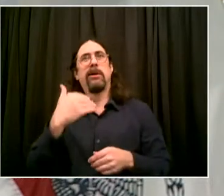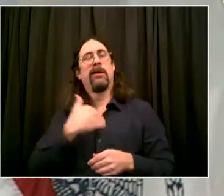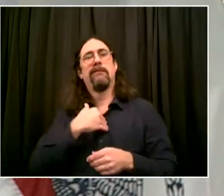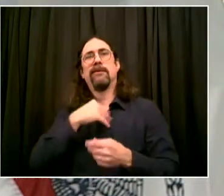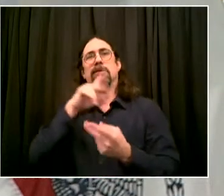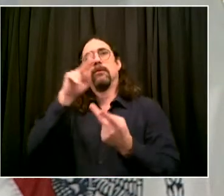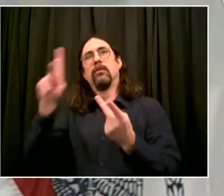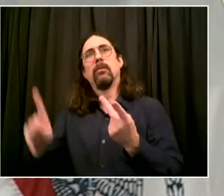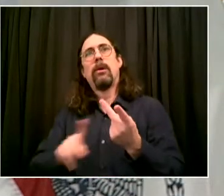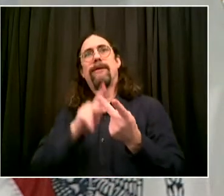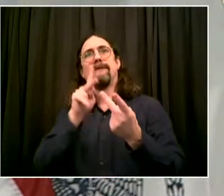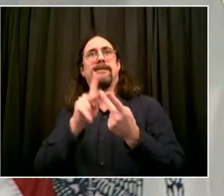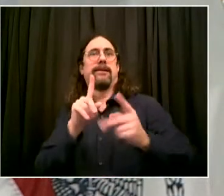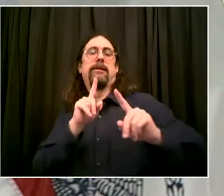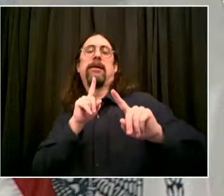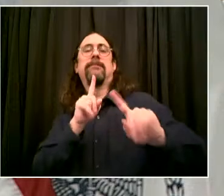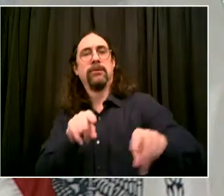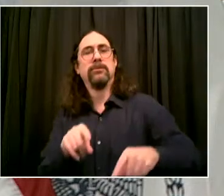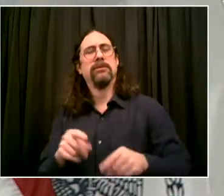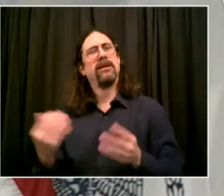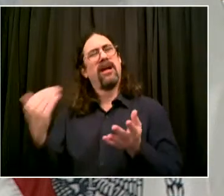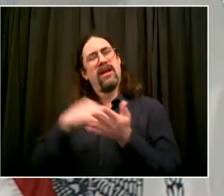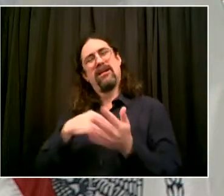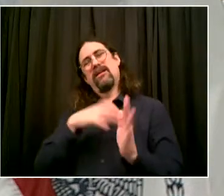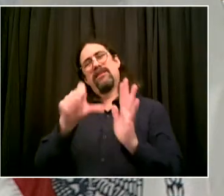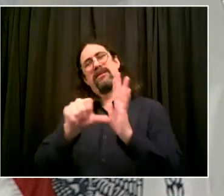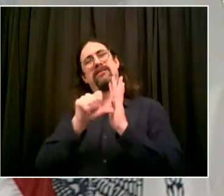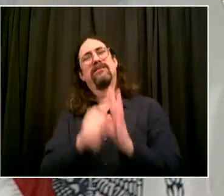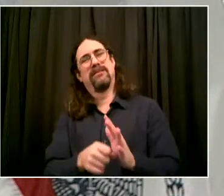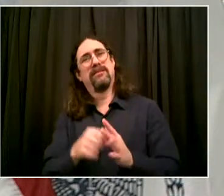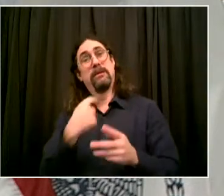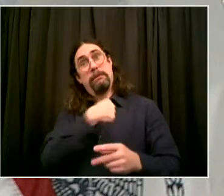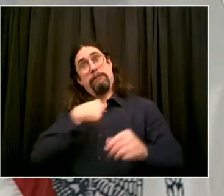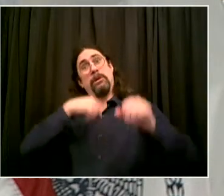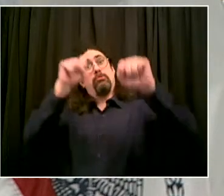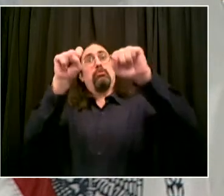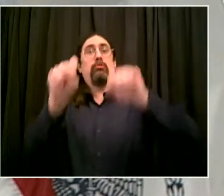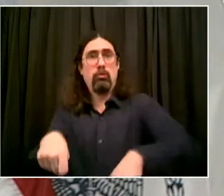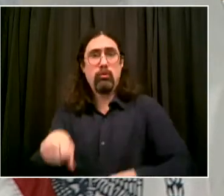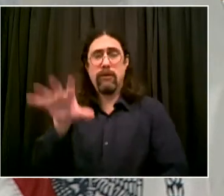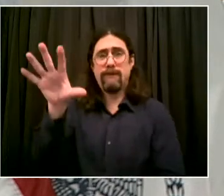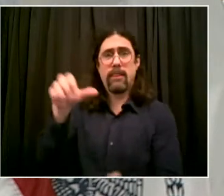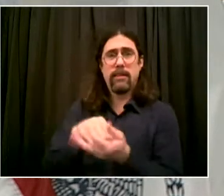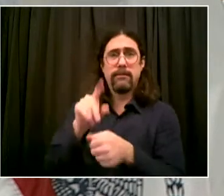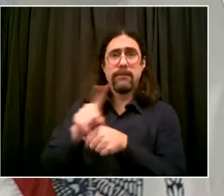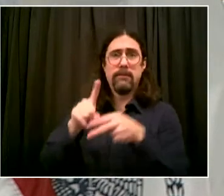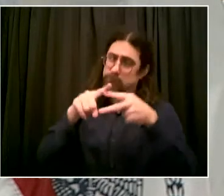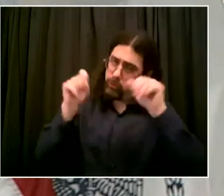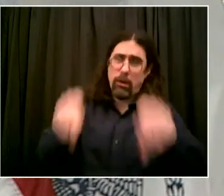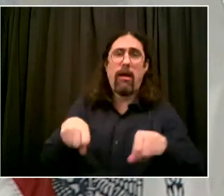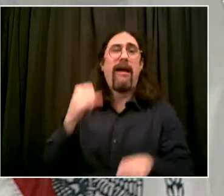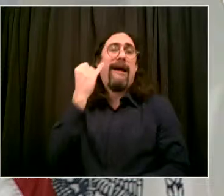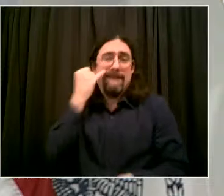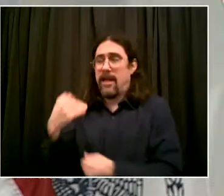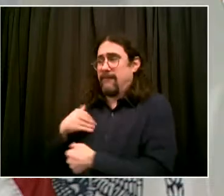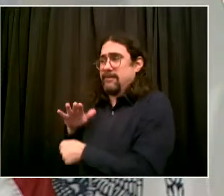IS IN THE NEXT WEEK OR TWO. GO AHEAD. KAYLA FROM